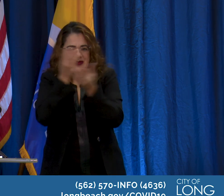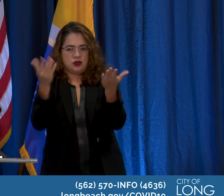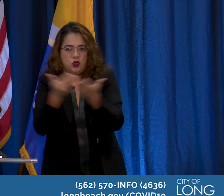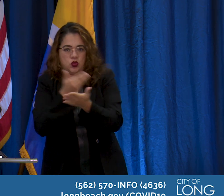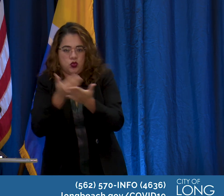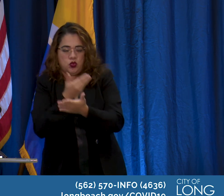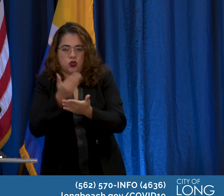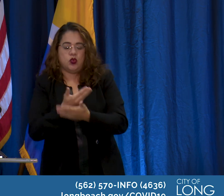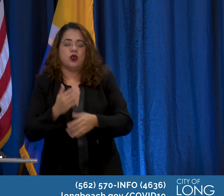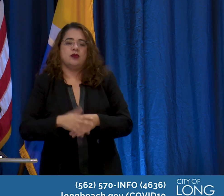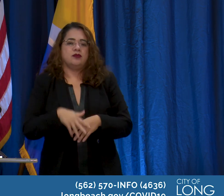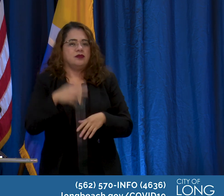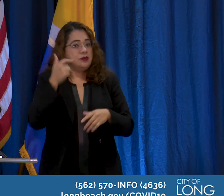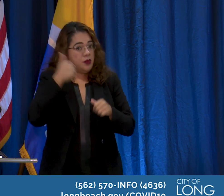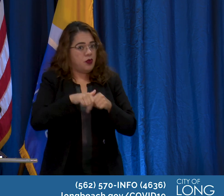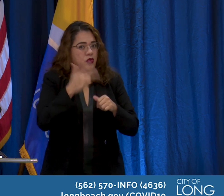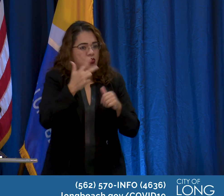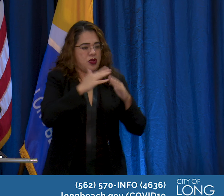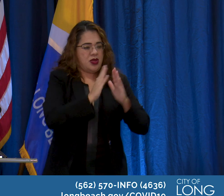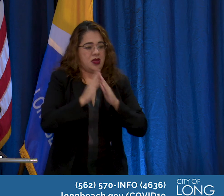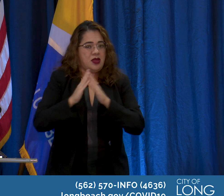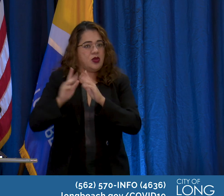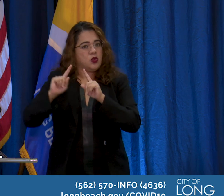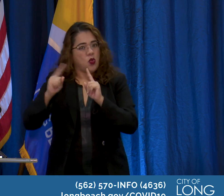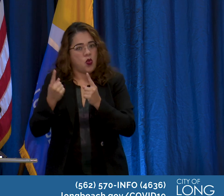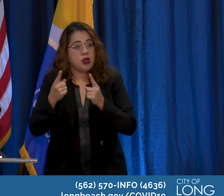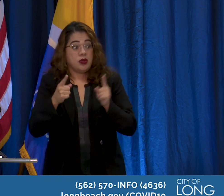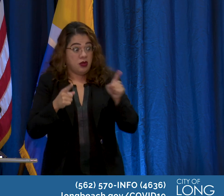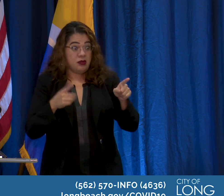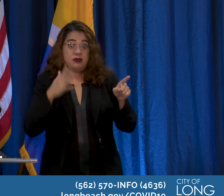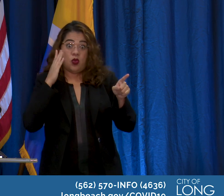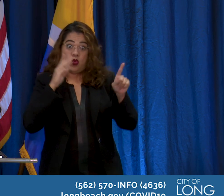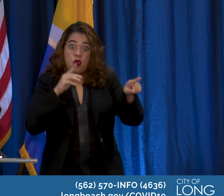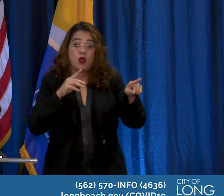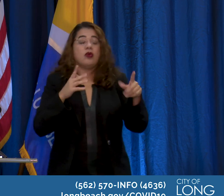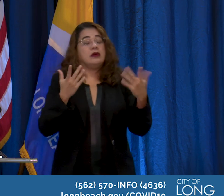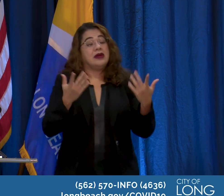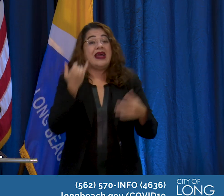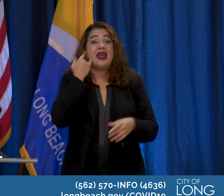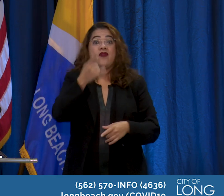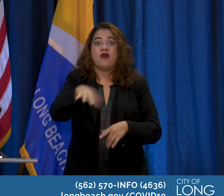stay home if you or anyone you live with is sick or may have been exposed.